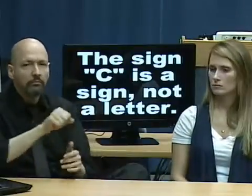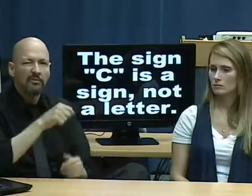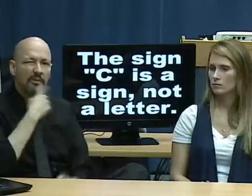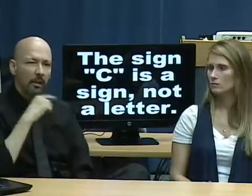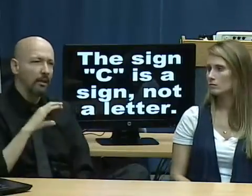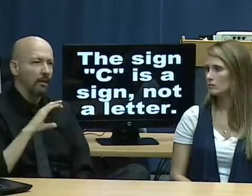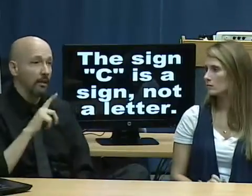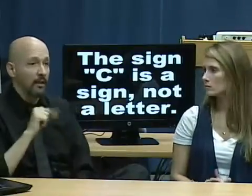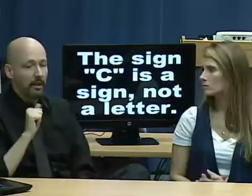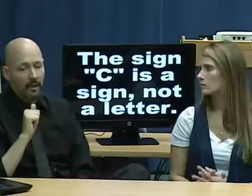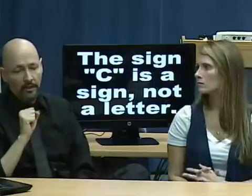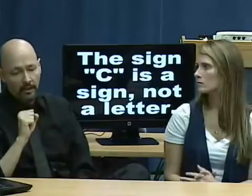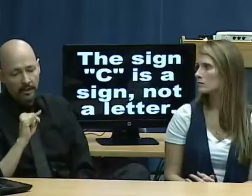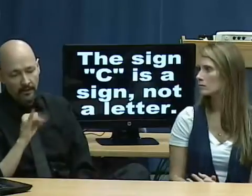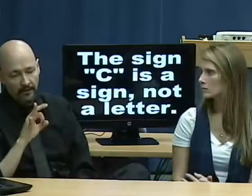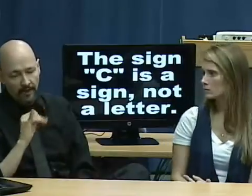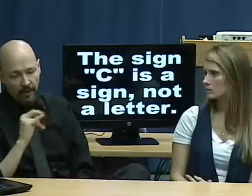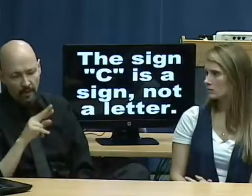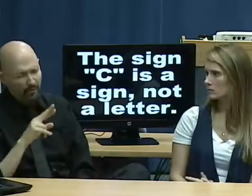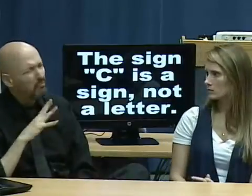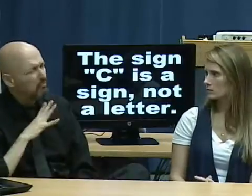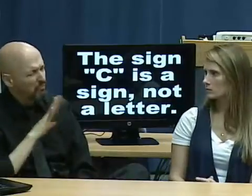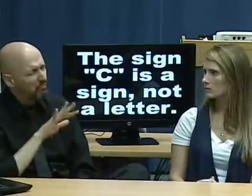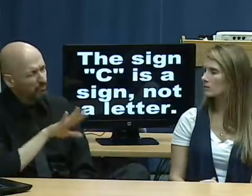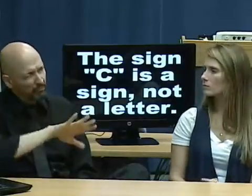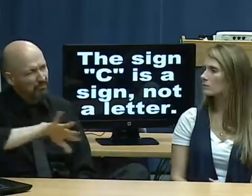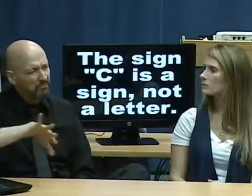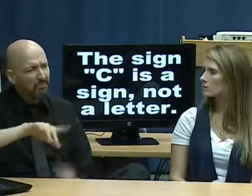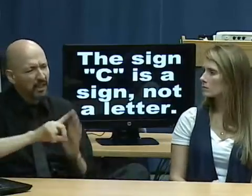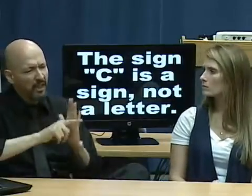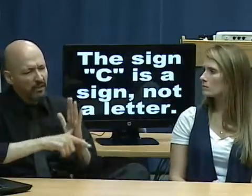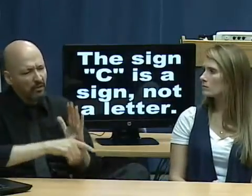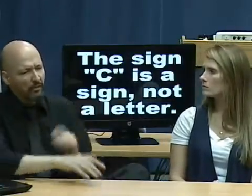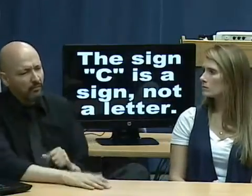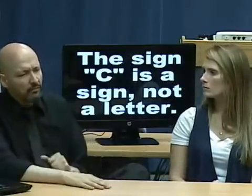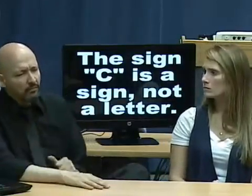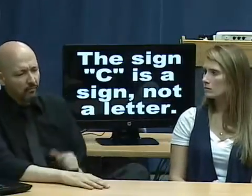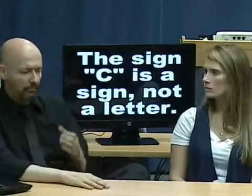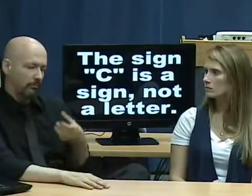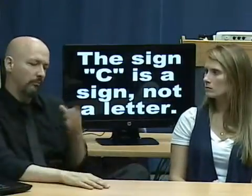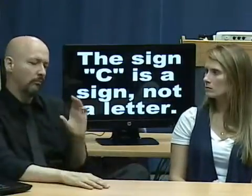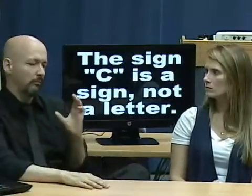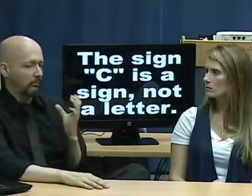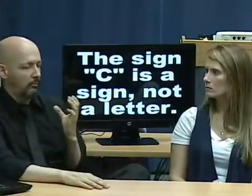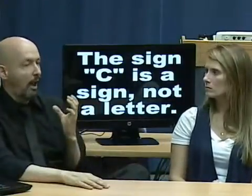so we'll set it aside for now. She said "C-L-A-S-S-I-F-I-E-R." We'll set it aside and talk about it later.